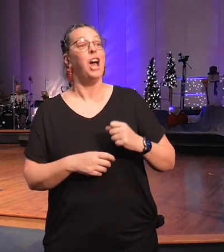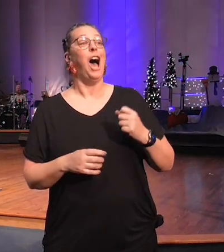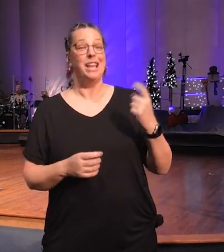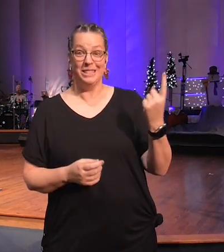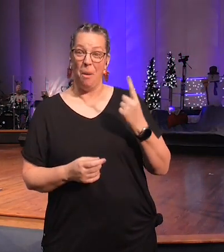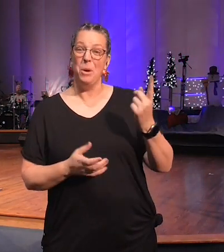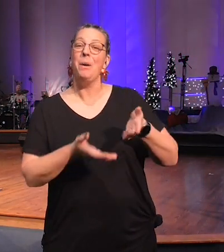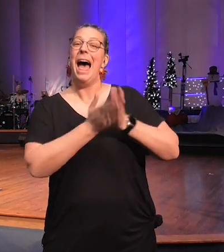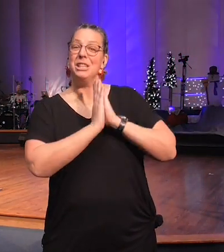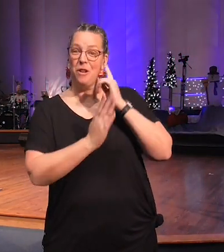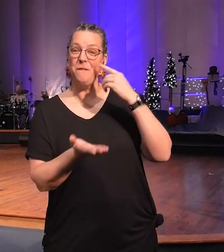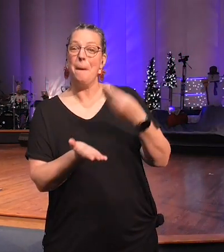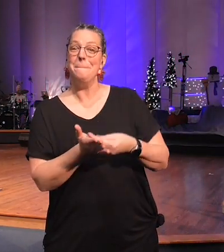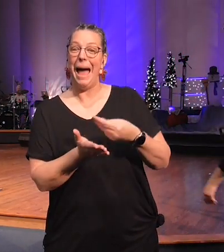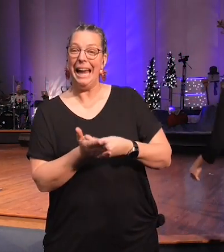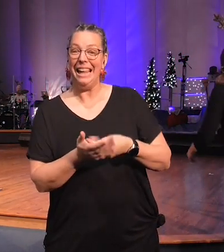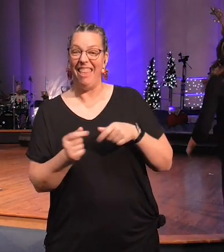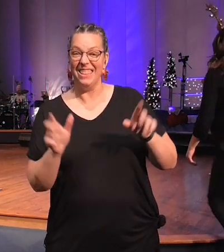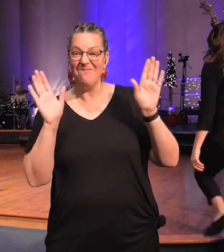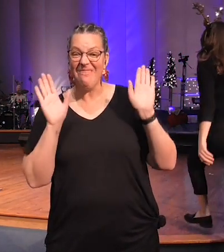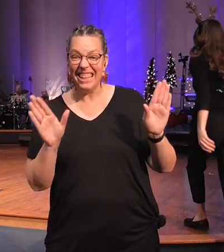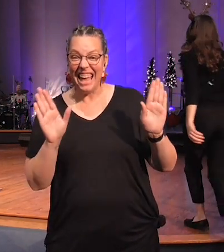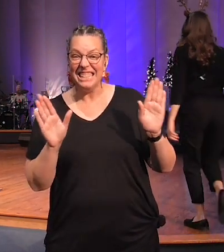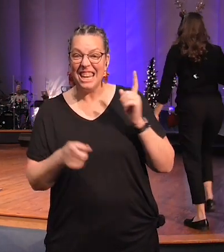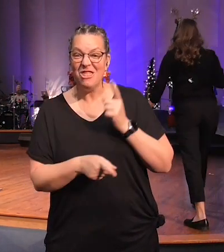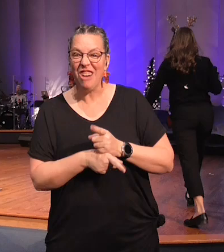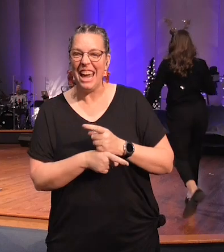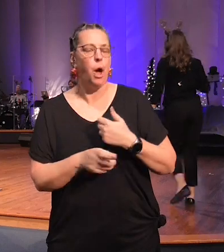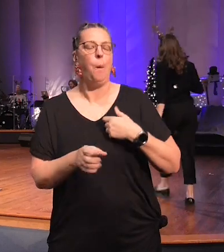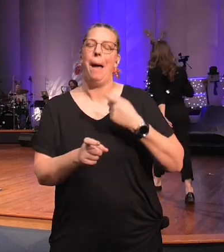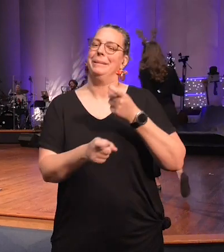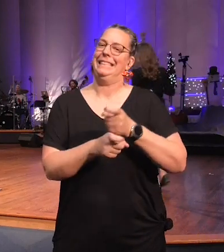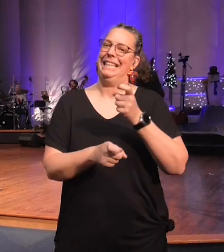hey everybody a Minister's on the stage which means someone's going to ask you for money isn't